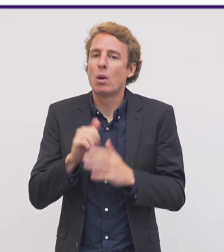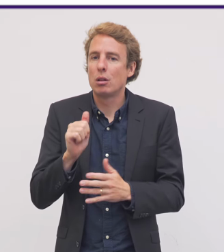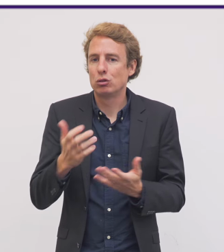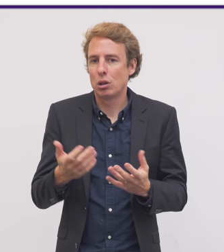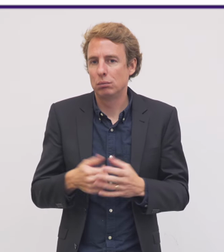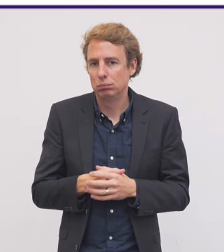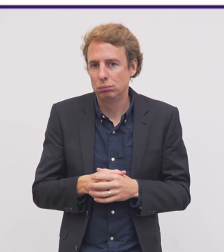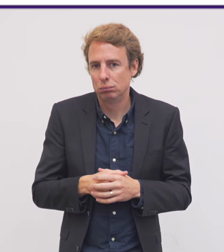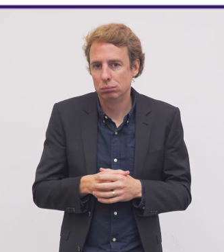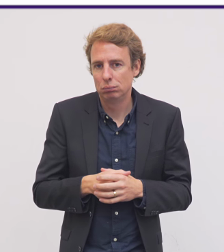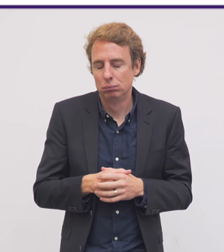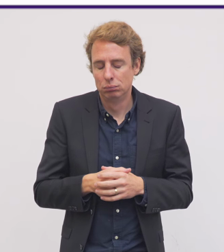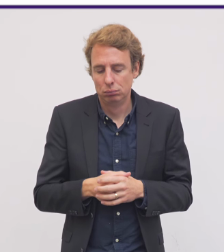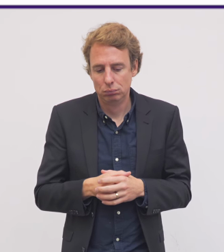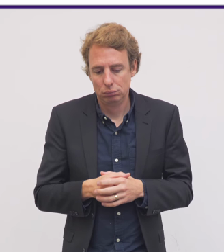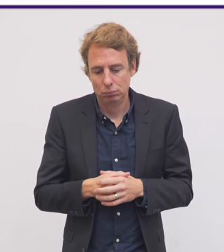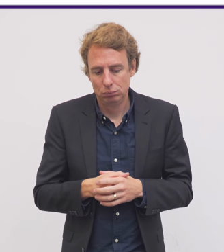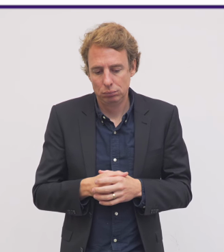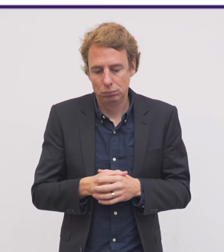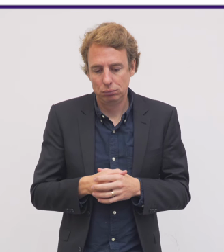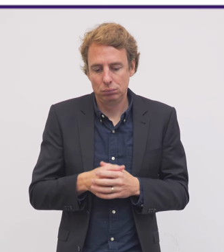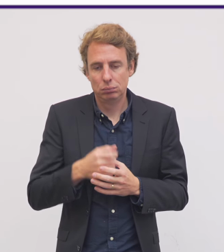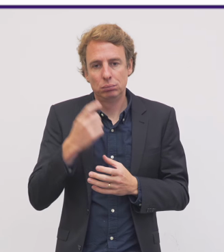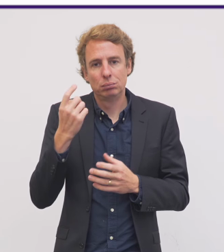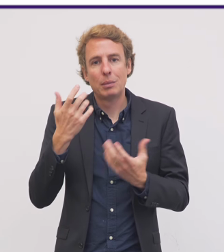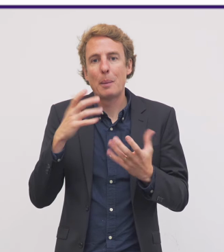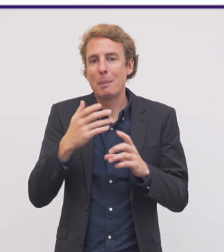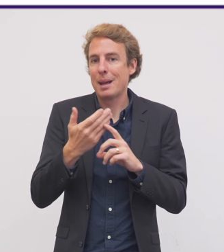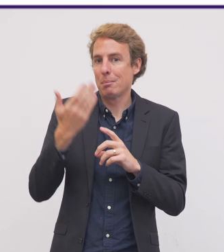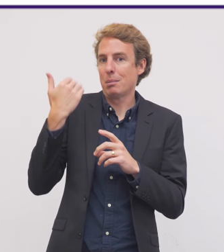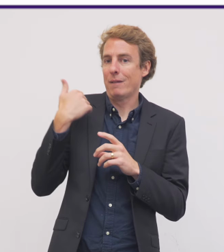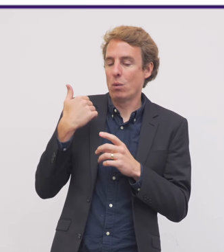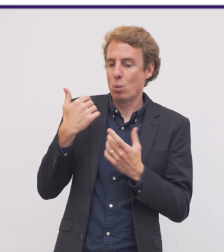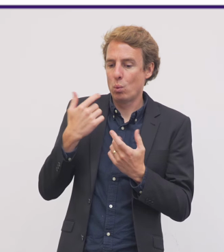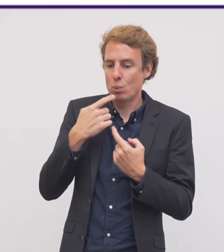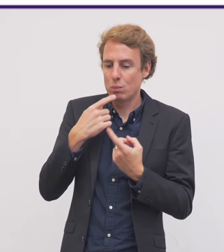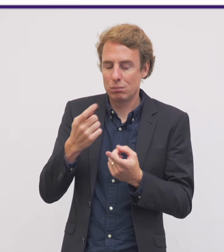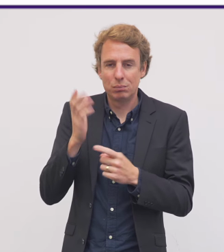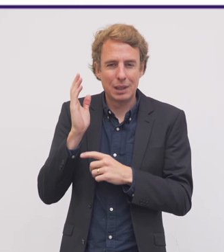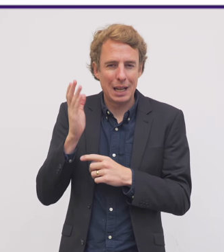Like Akathar's talk earlier, communication has to be continuous.